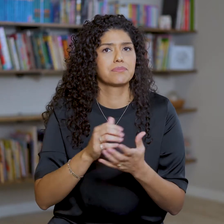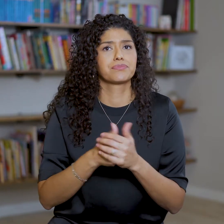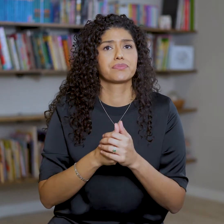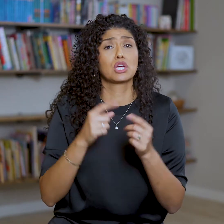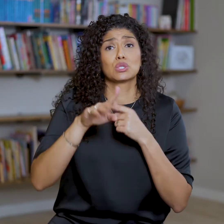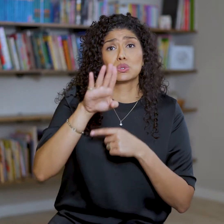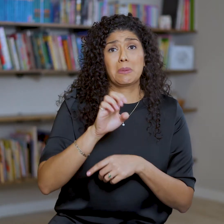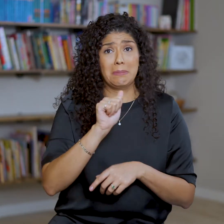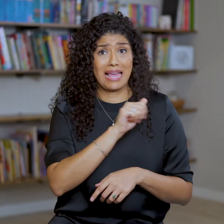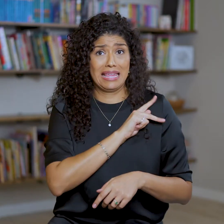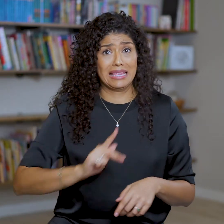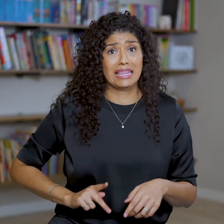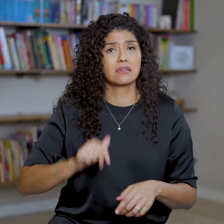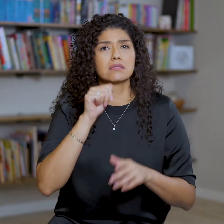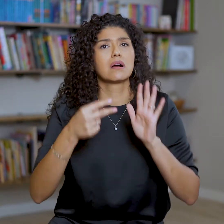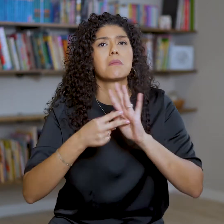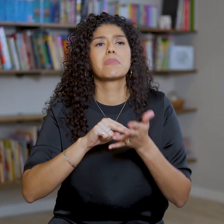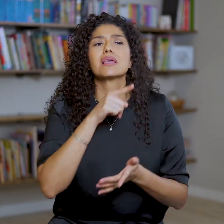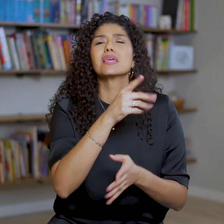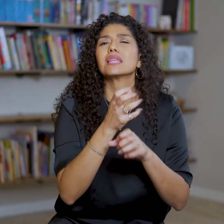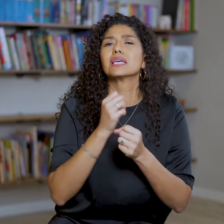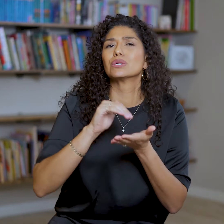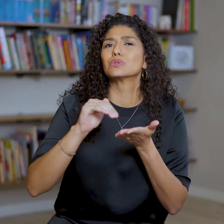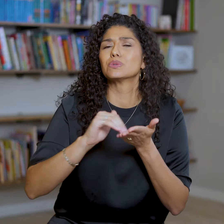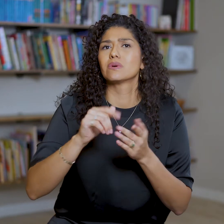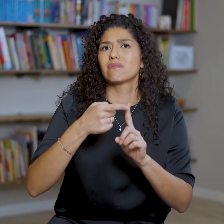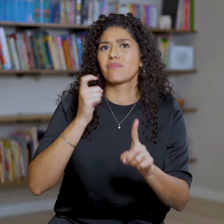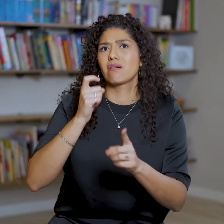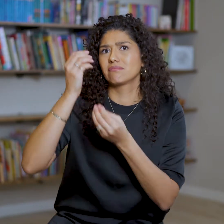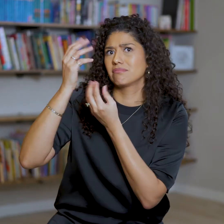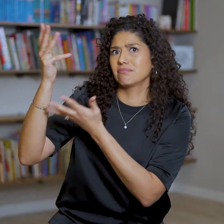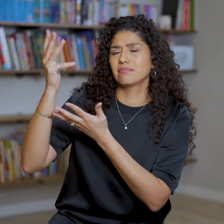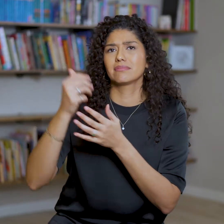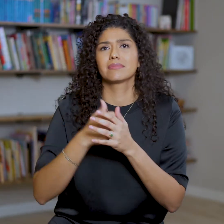Being king doesn’t mean he gets a pass on obedience.